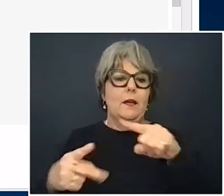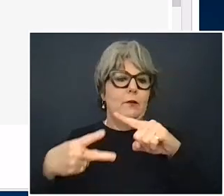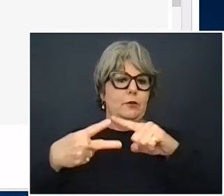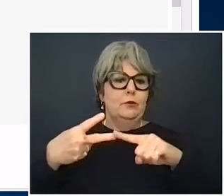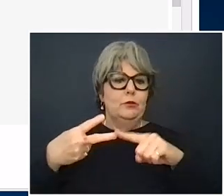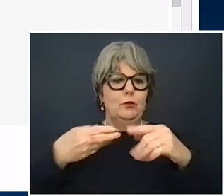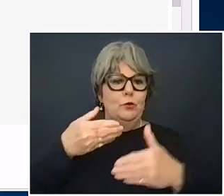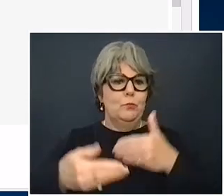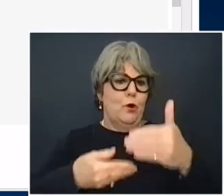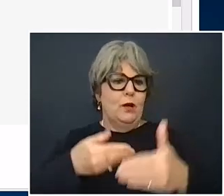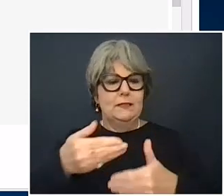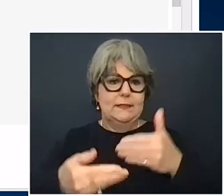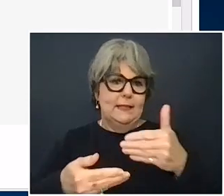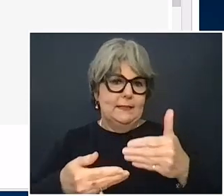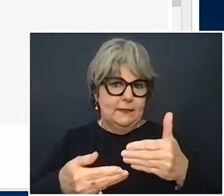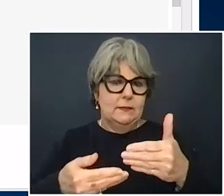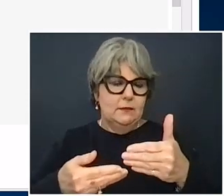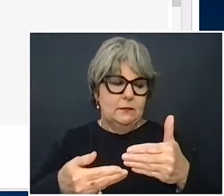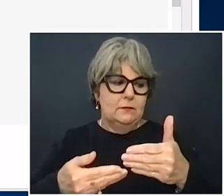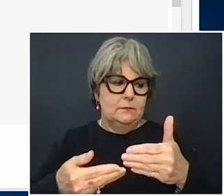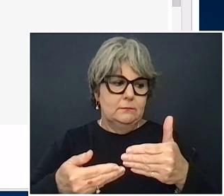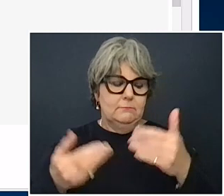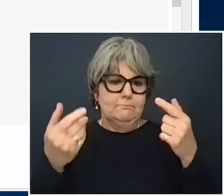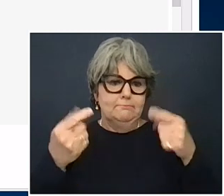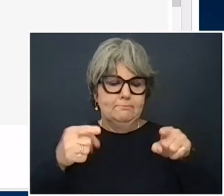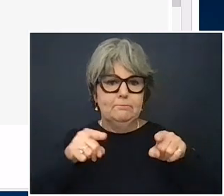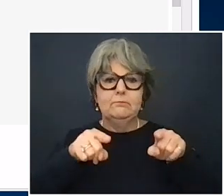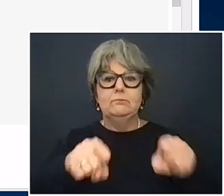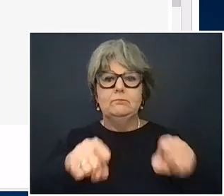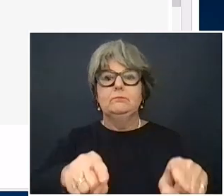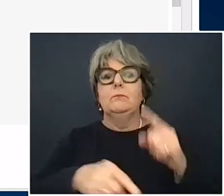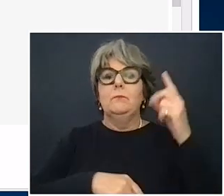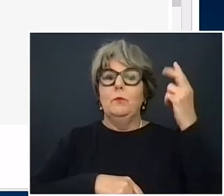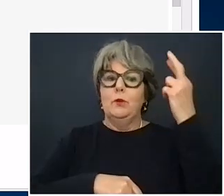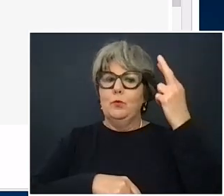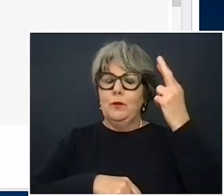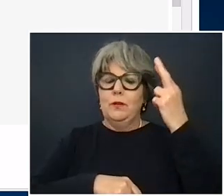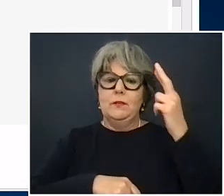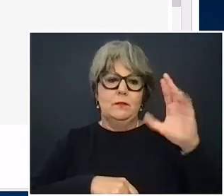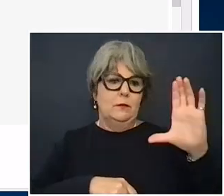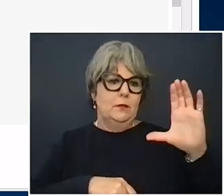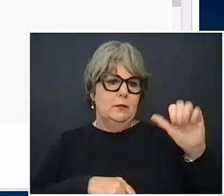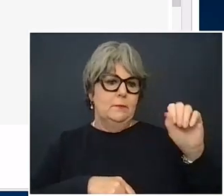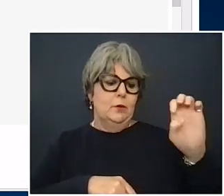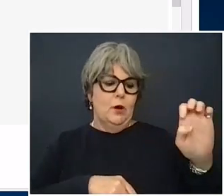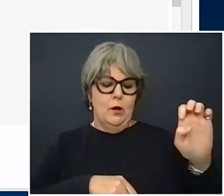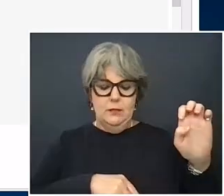doing with a reasonable cause, because we, you know, an institution may submit an